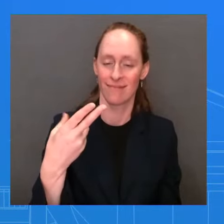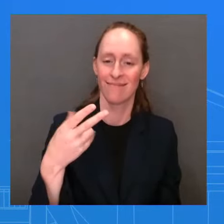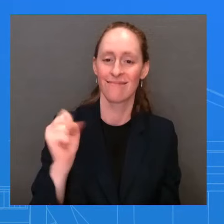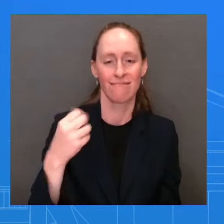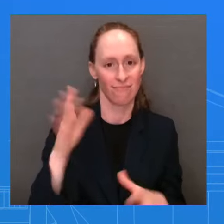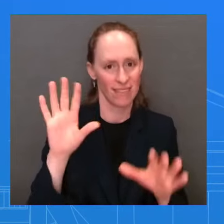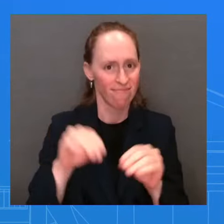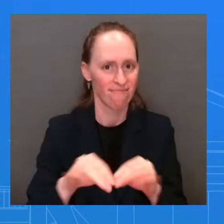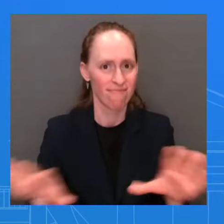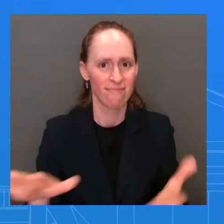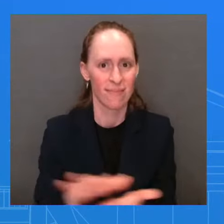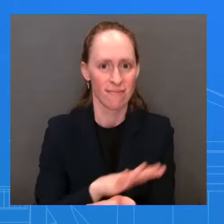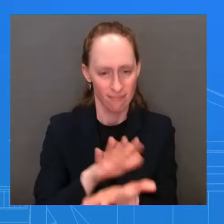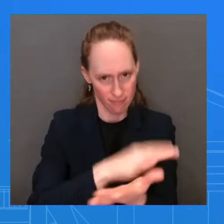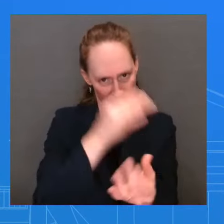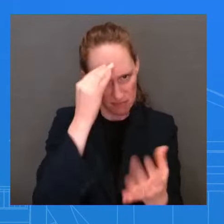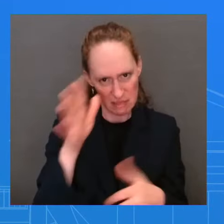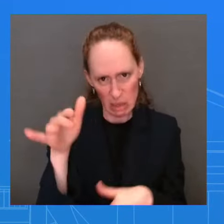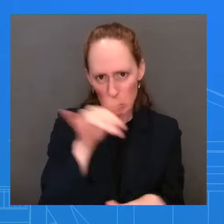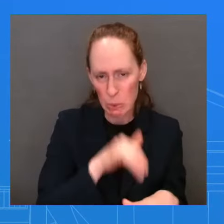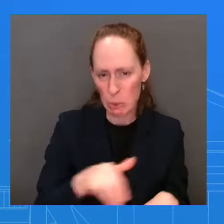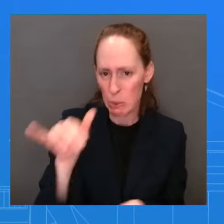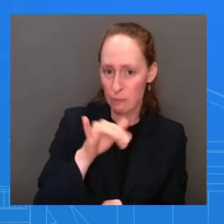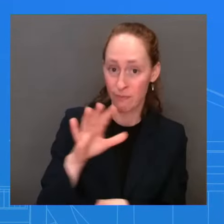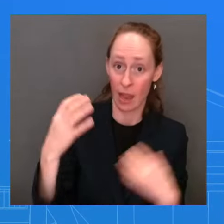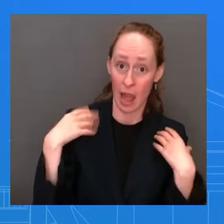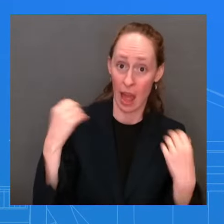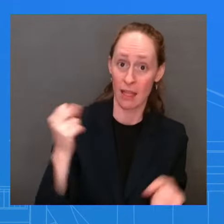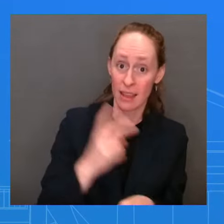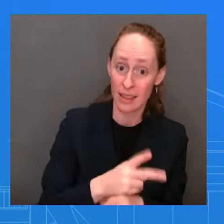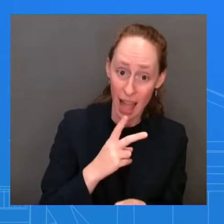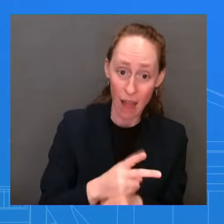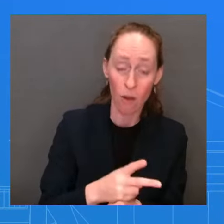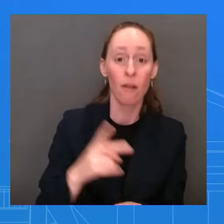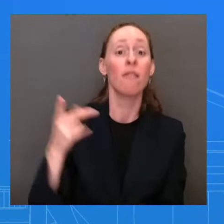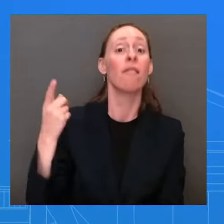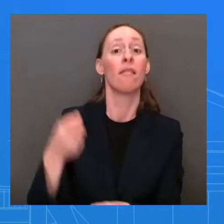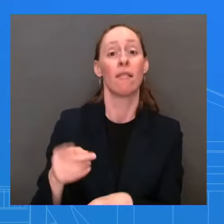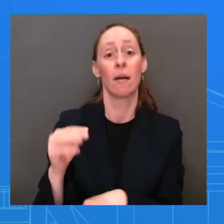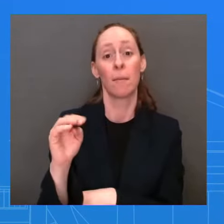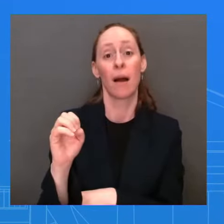who are enrolled in Medicaid. It would reduce access to health centers across the country.